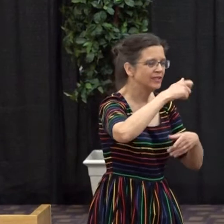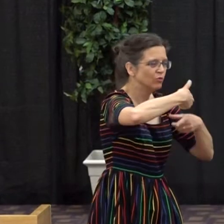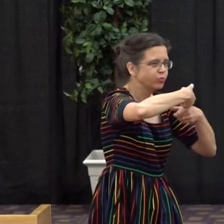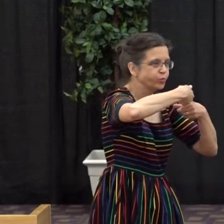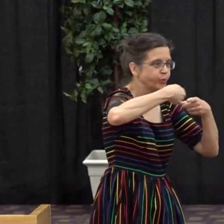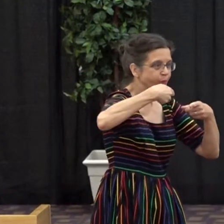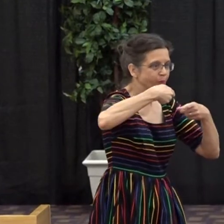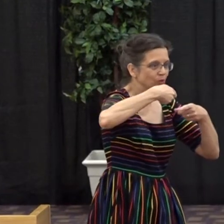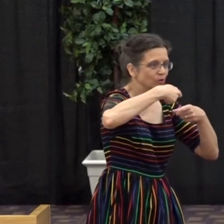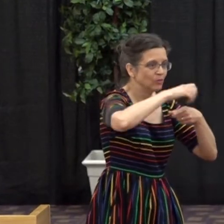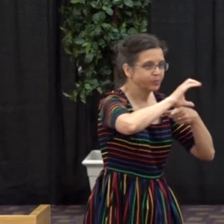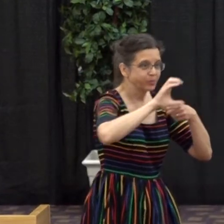elephant toothpaste.